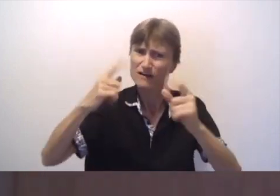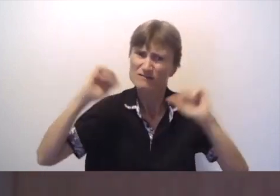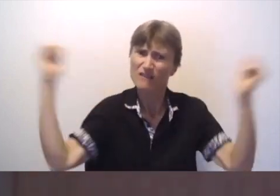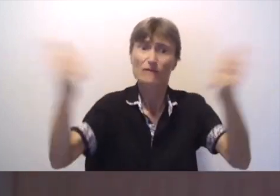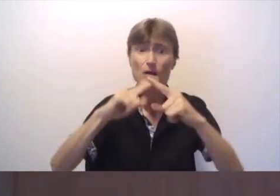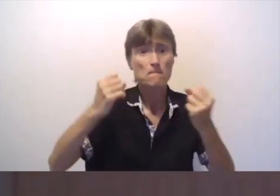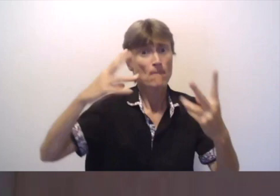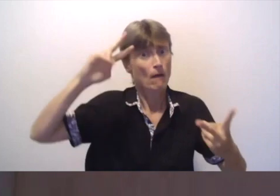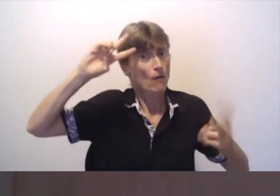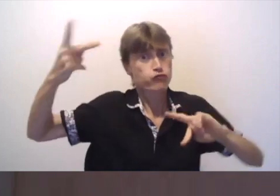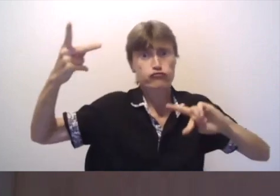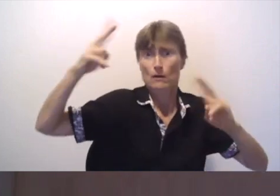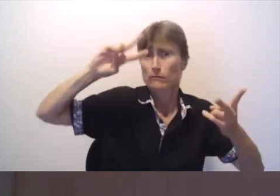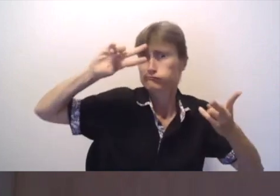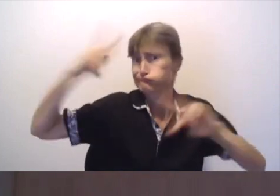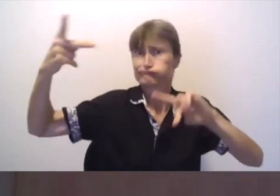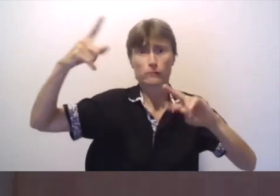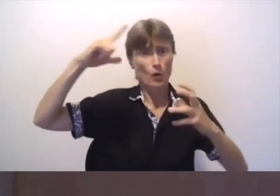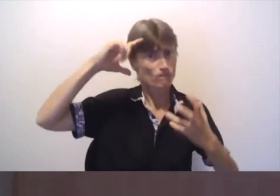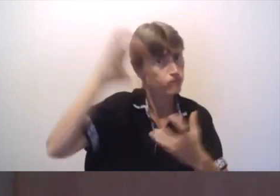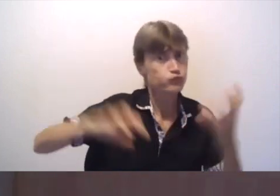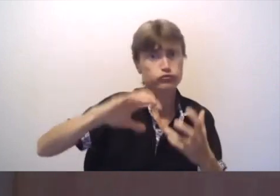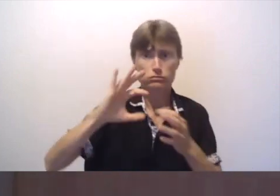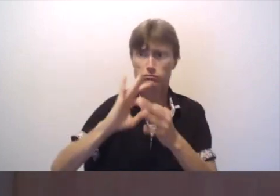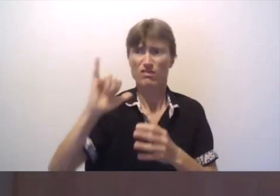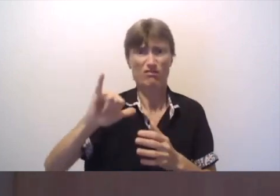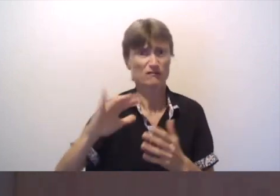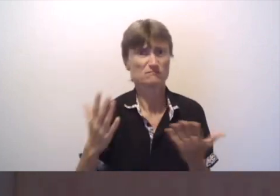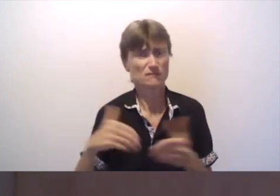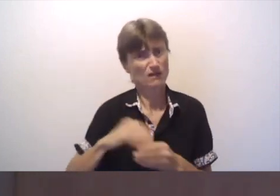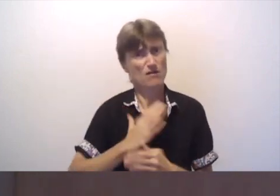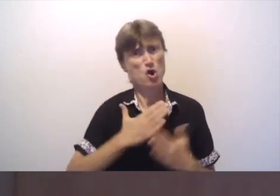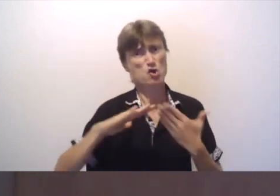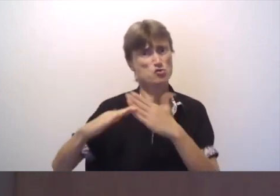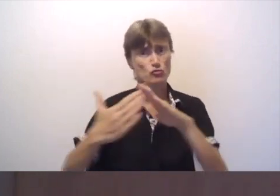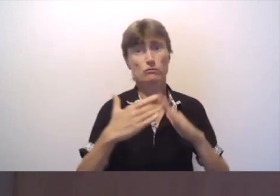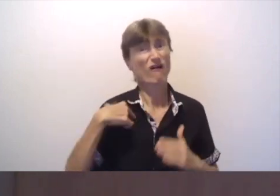in our communities around this so um i'd say we have a lot of work to do